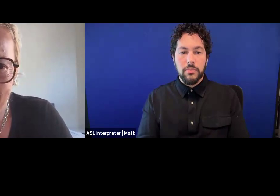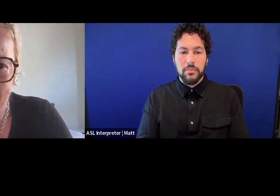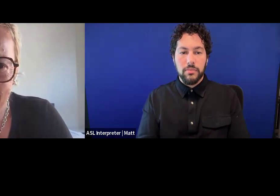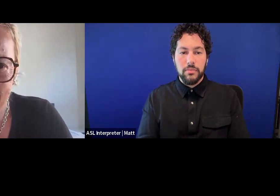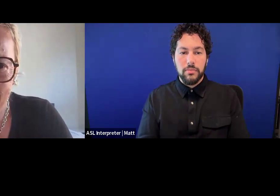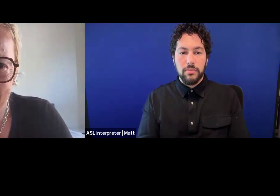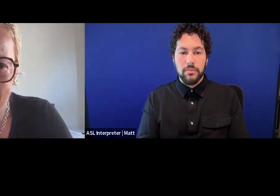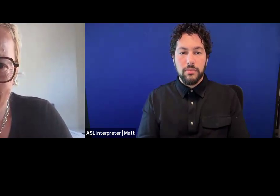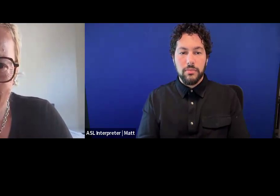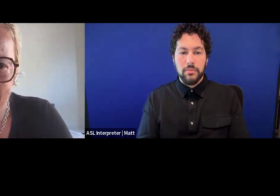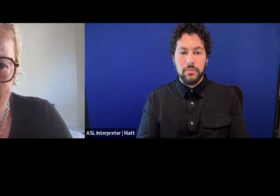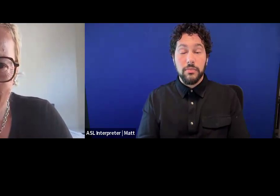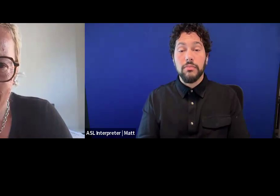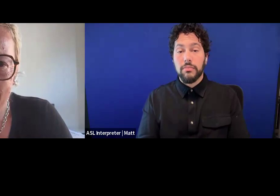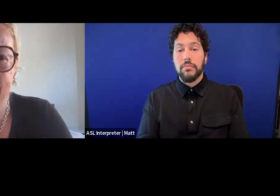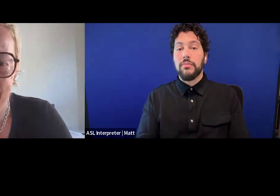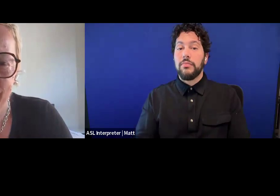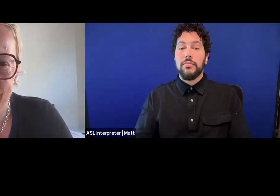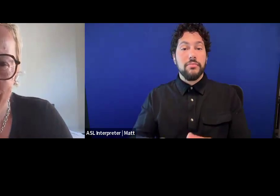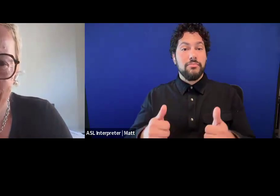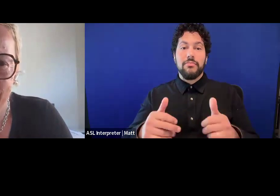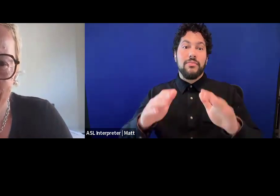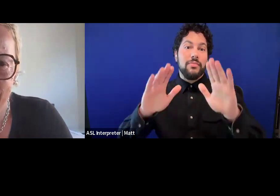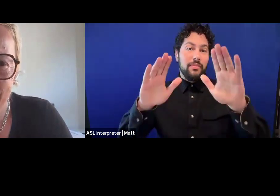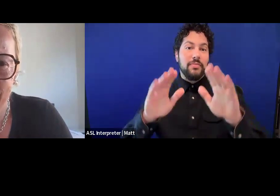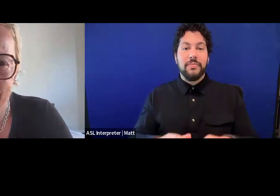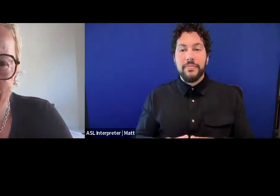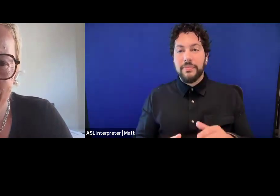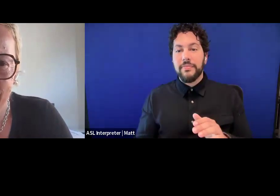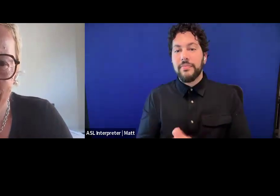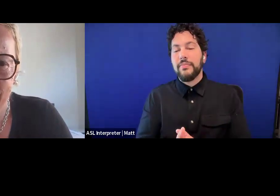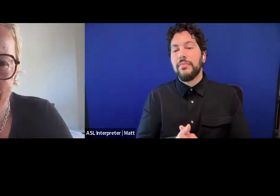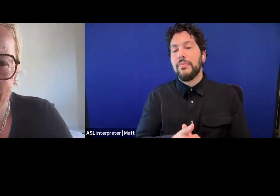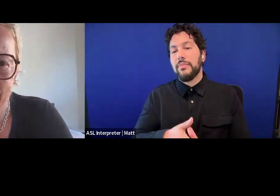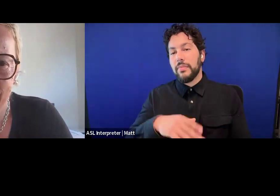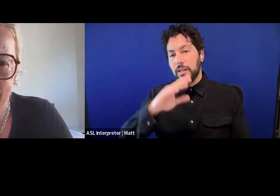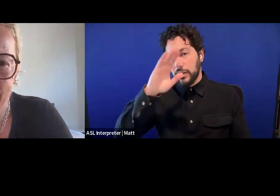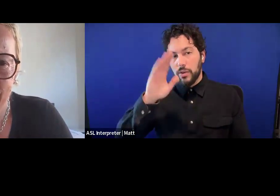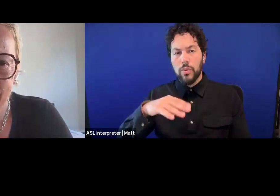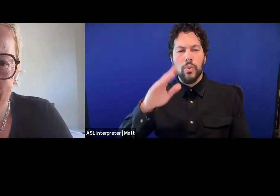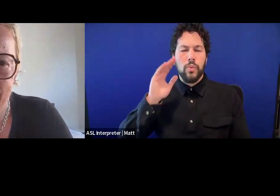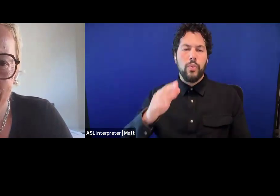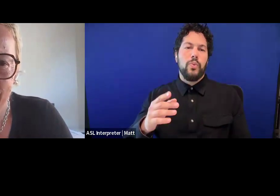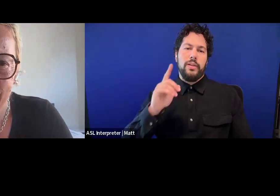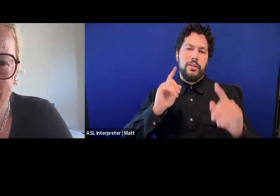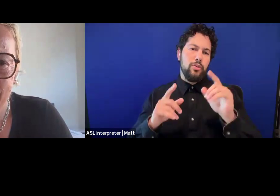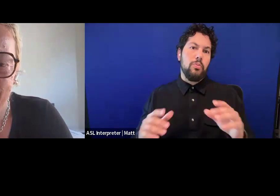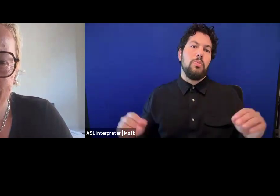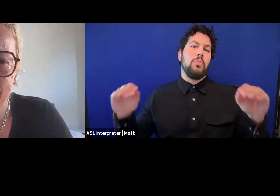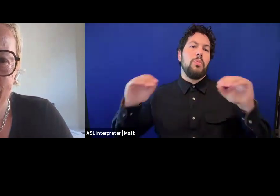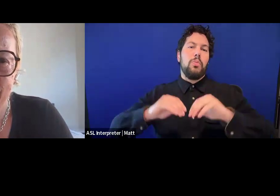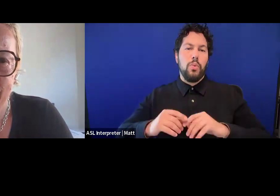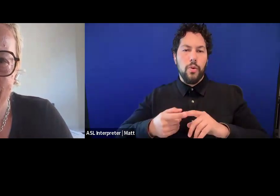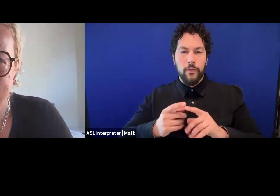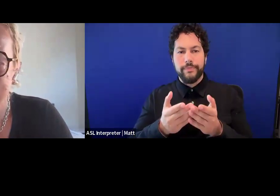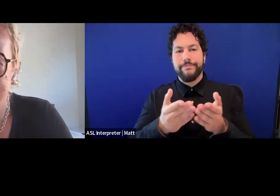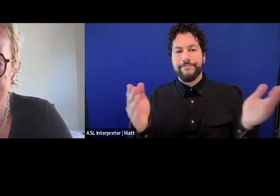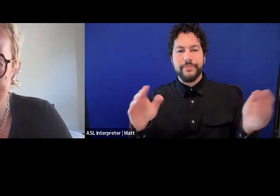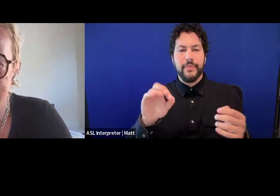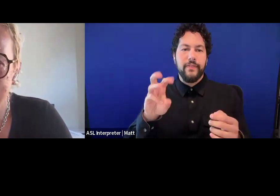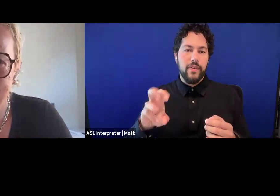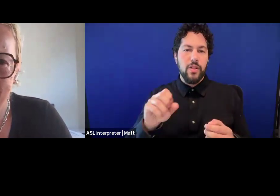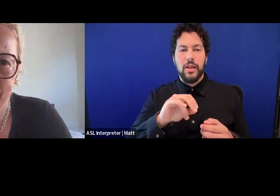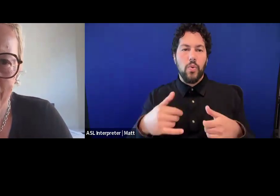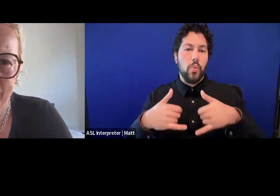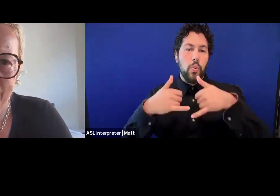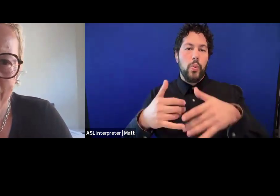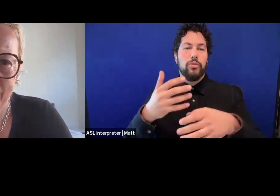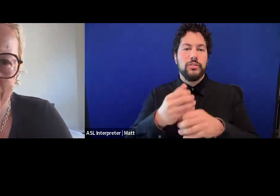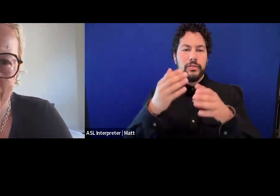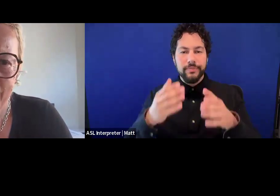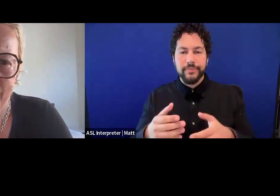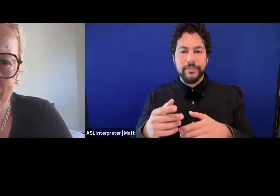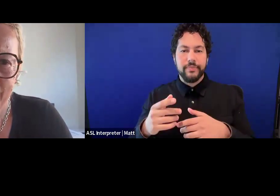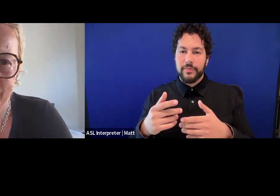Amazing. Well, I know that we are going to be hearing much more from these fellows and award recipients, um, in the months to come.